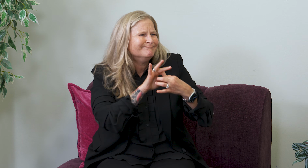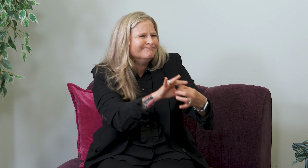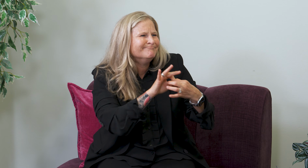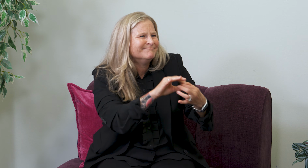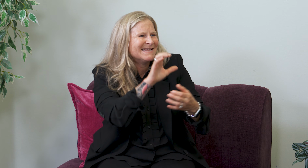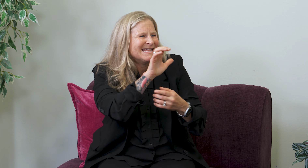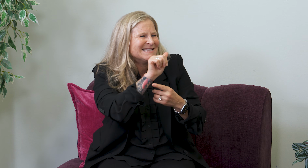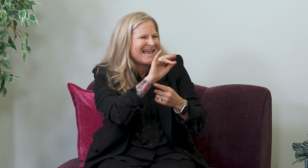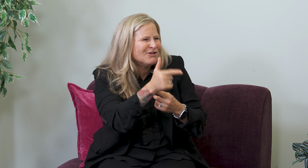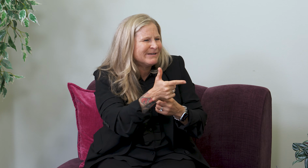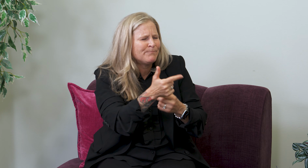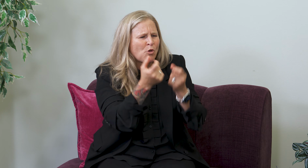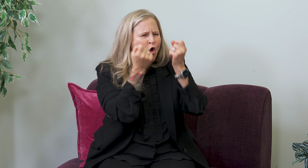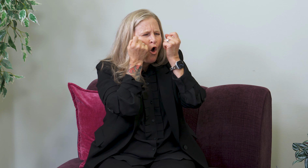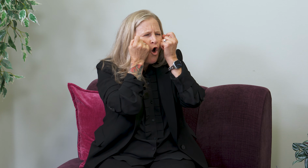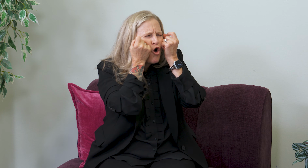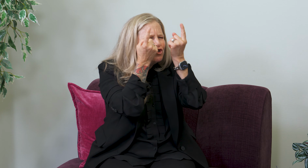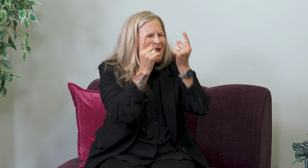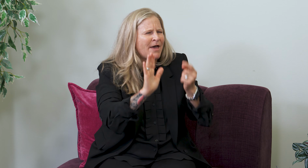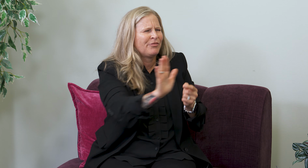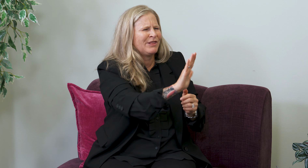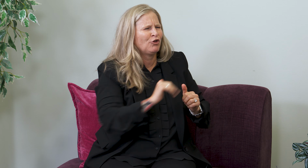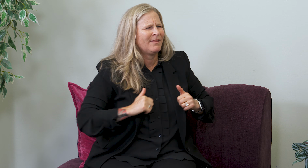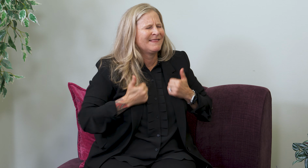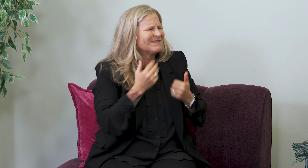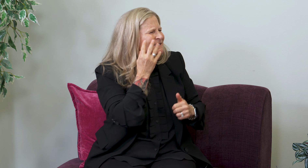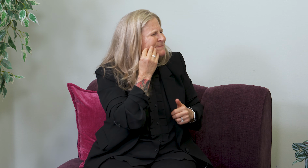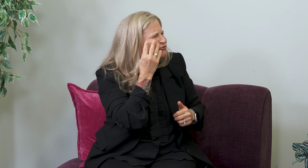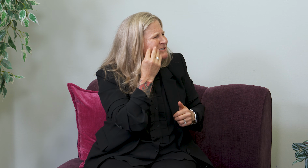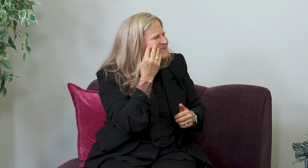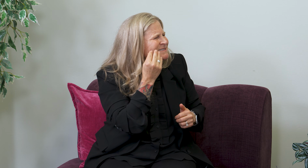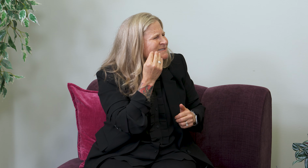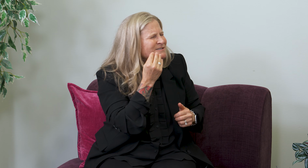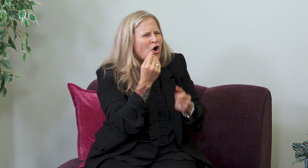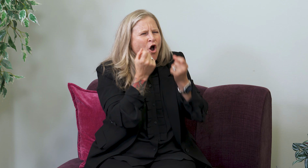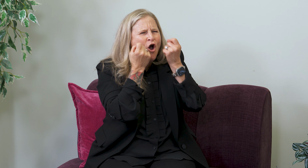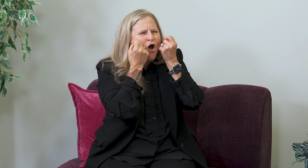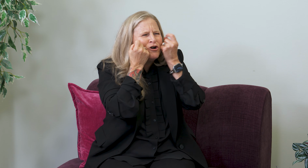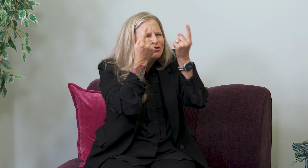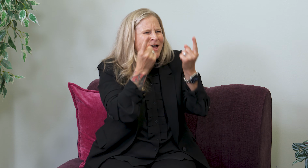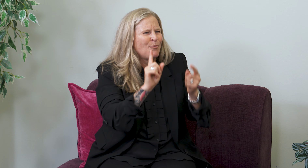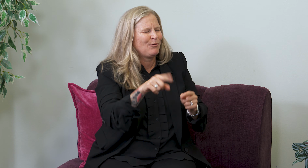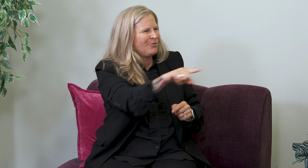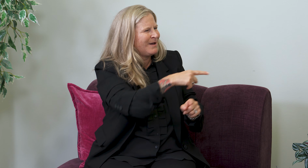You have to be caring. You have to be understanding of lived experiences.